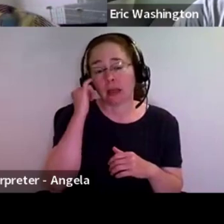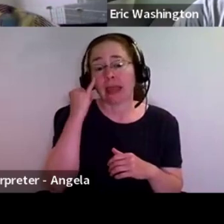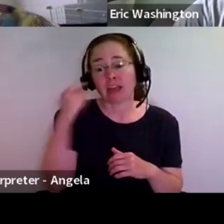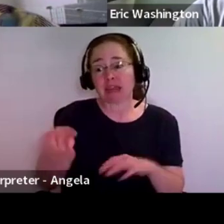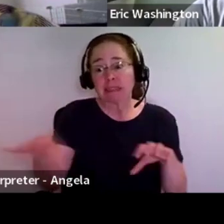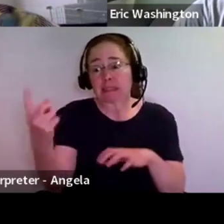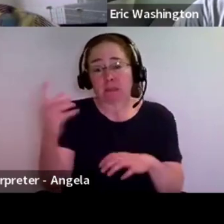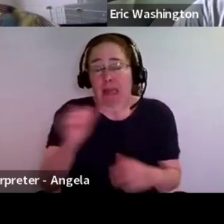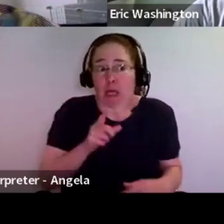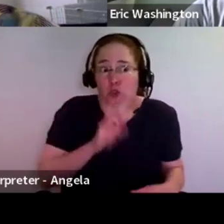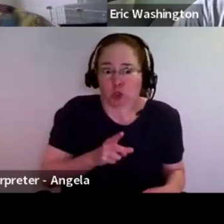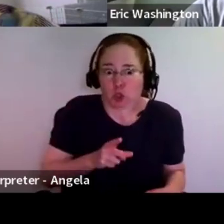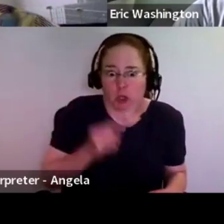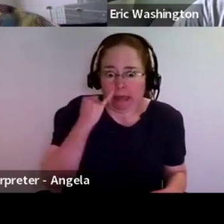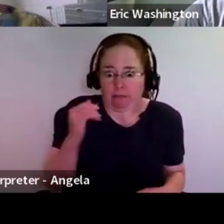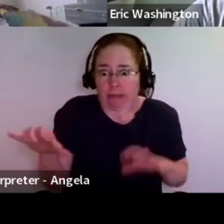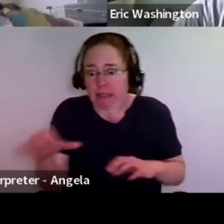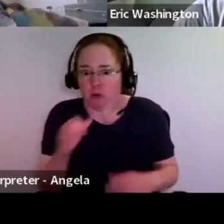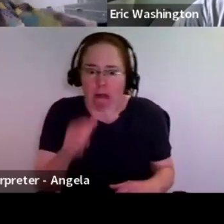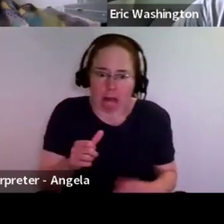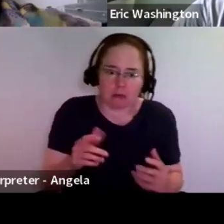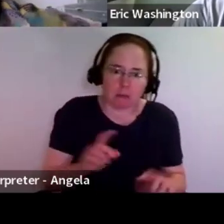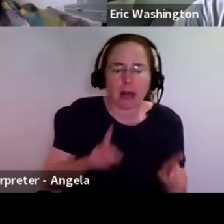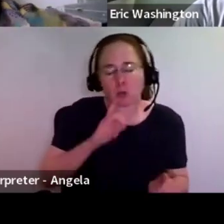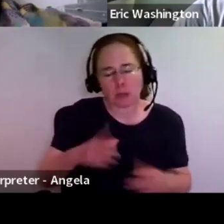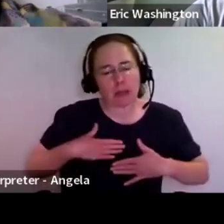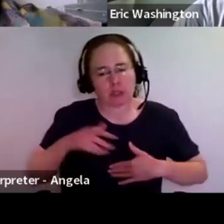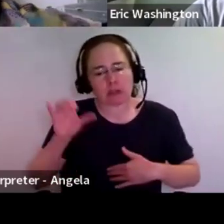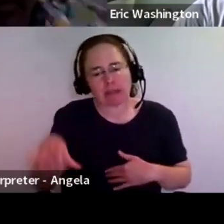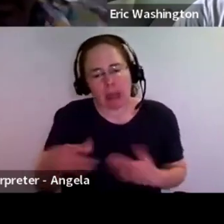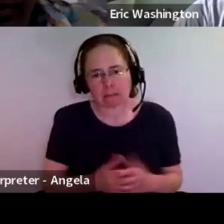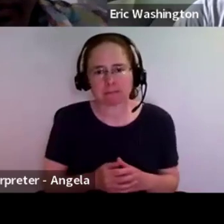know for certain, but, you know, I really appreciate it. So I